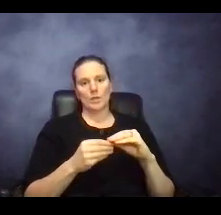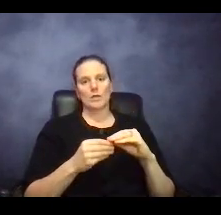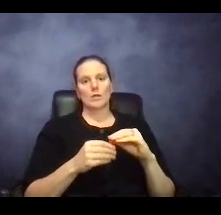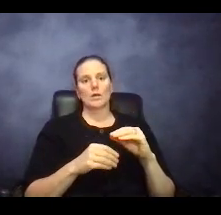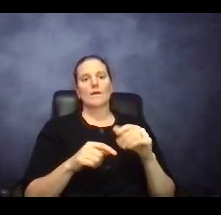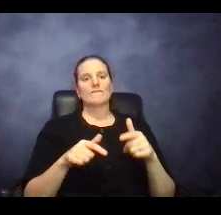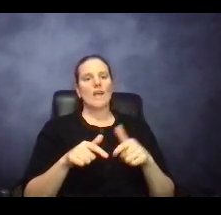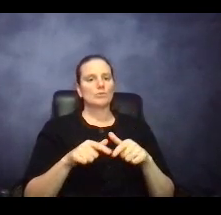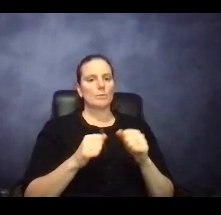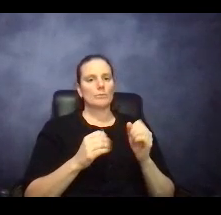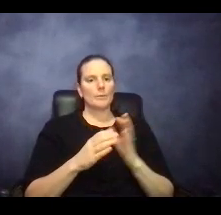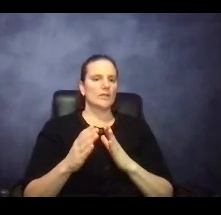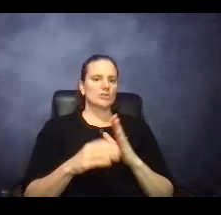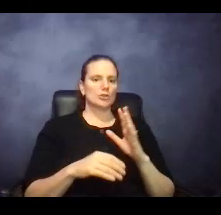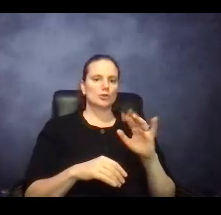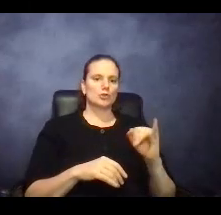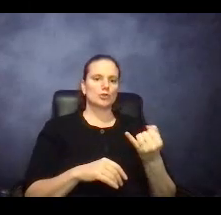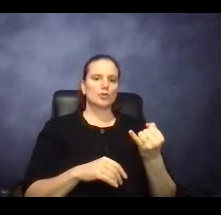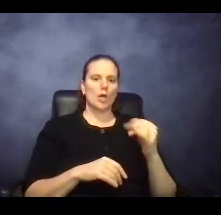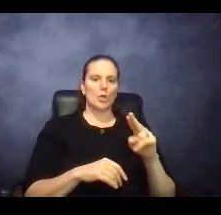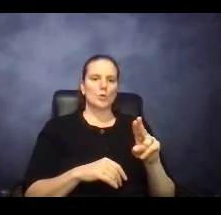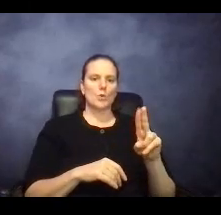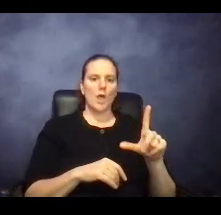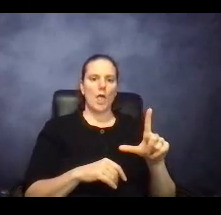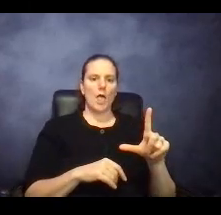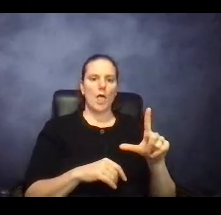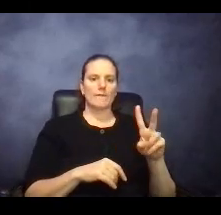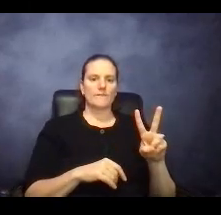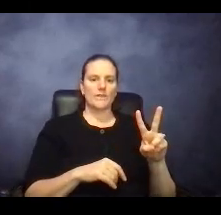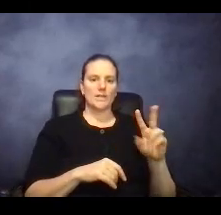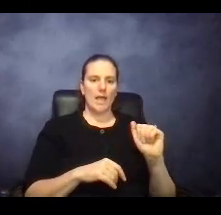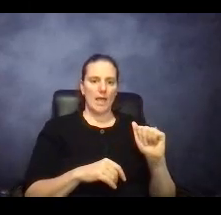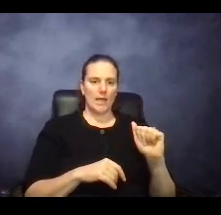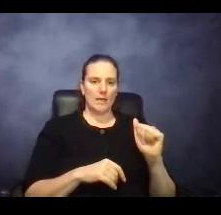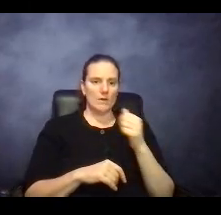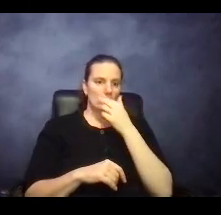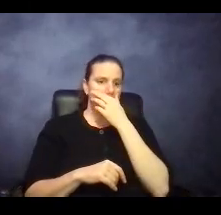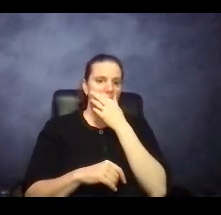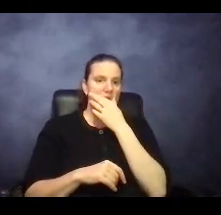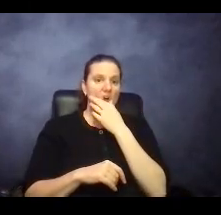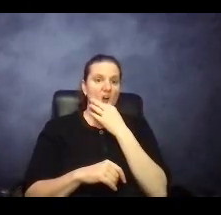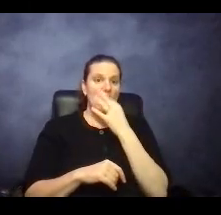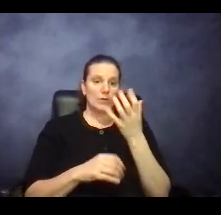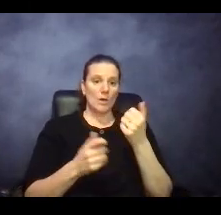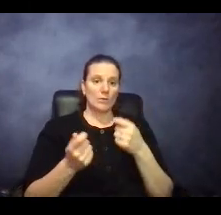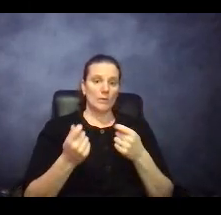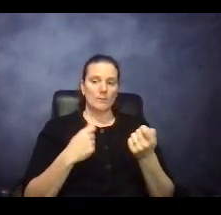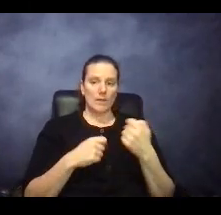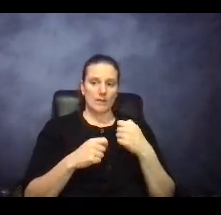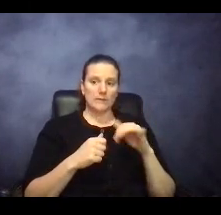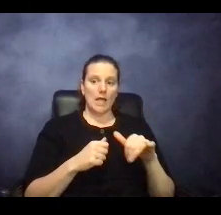Something like J lva, J-U-L-V-A. But if you're looking to replace it to actually be as a precursor to testosterone